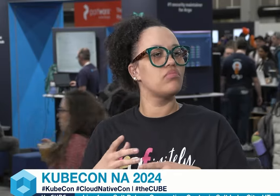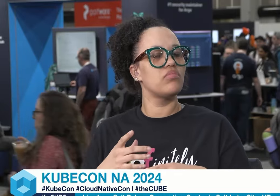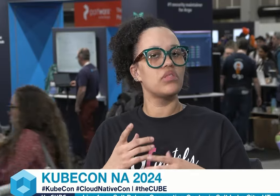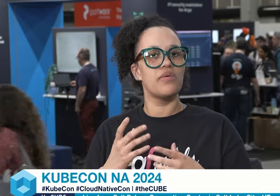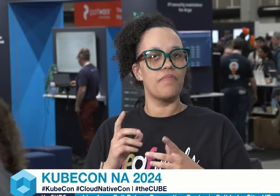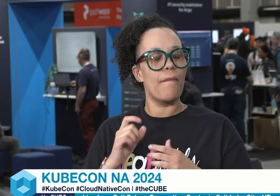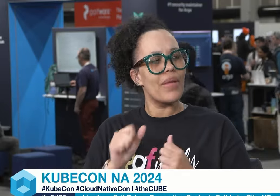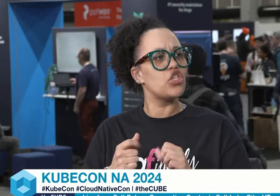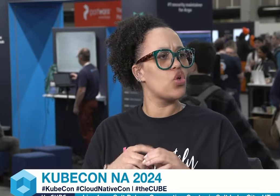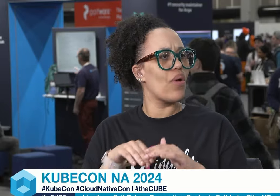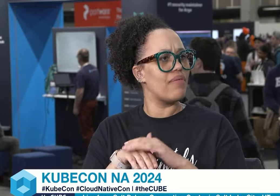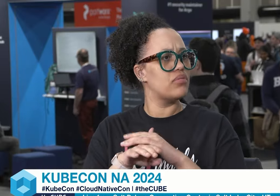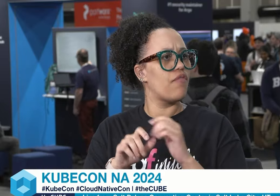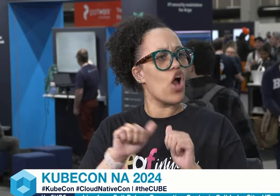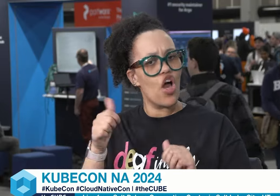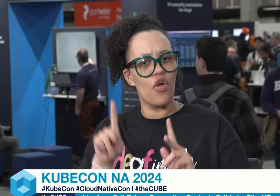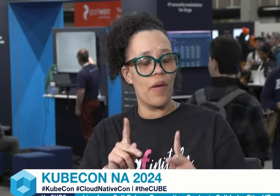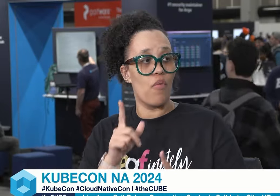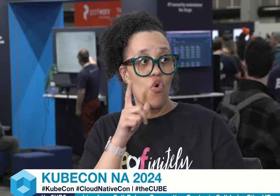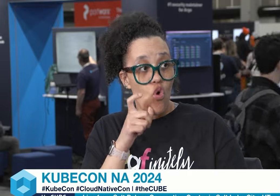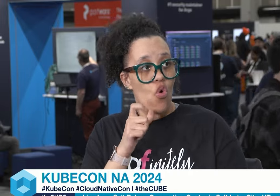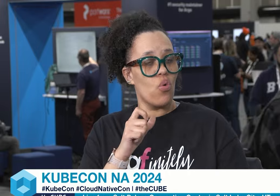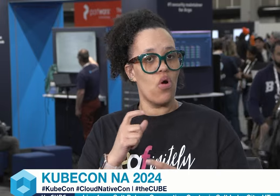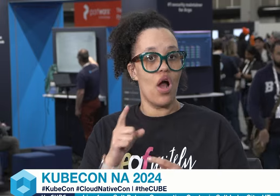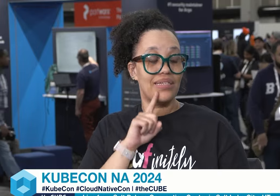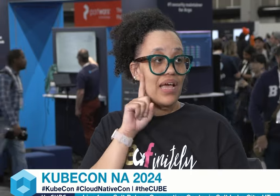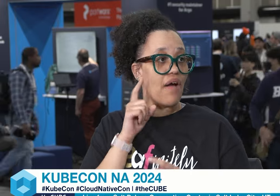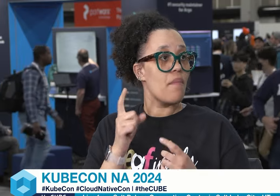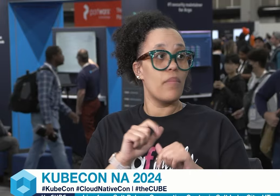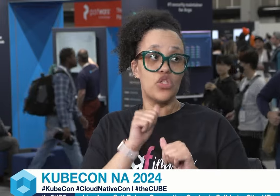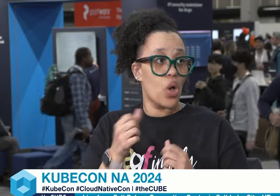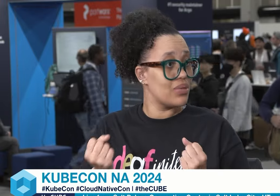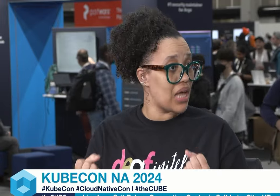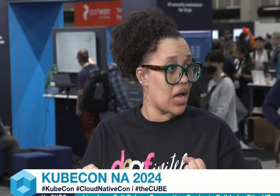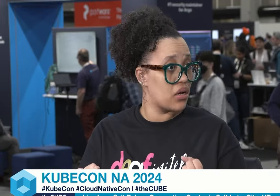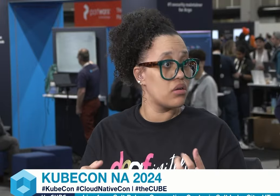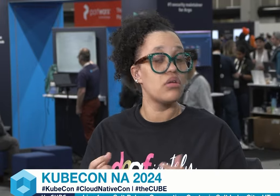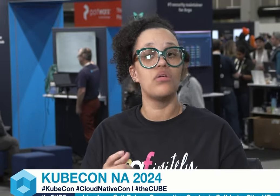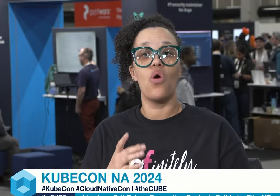We're making a few more documentation for best practices and accessibility for other people who are deaf